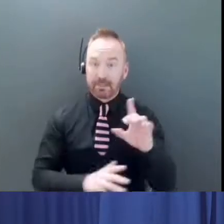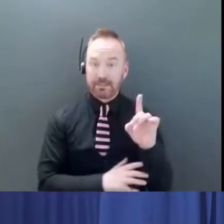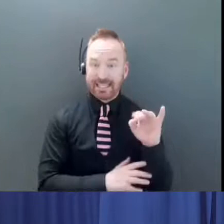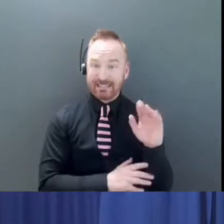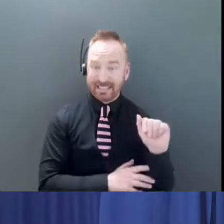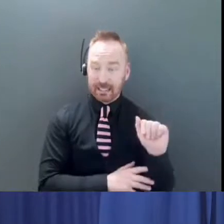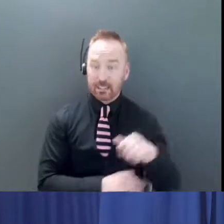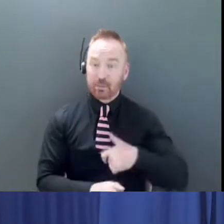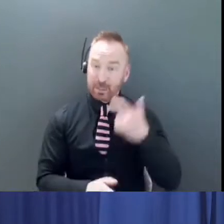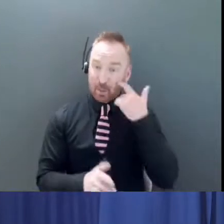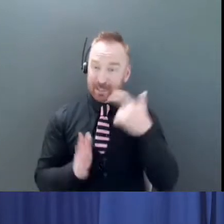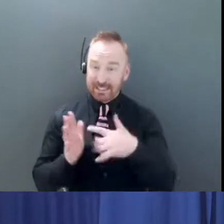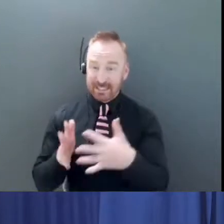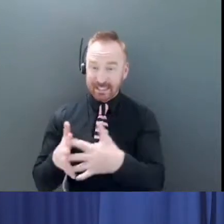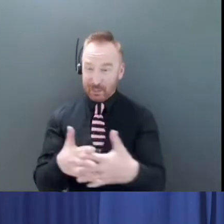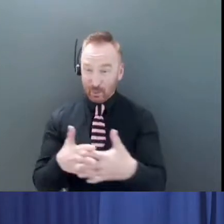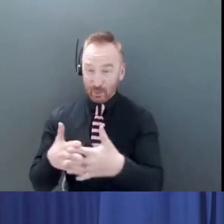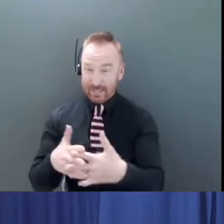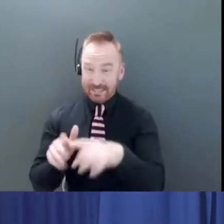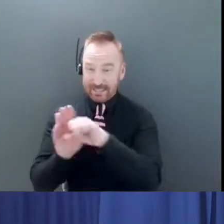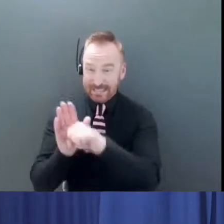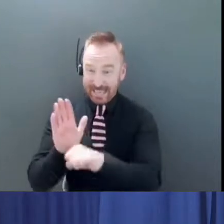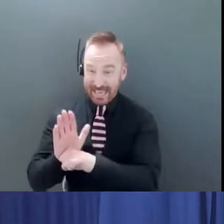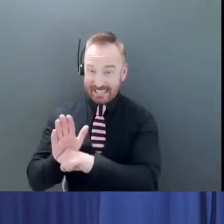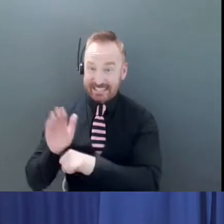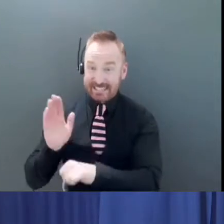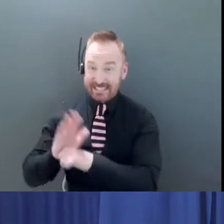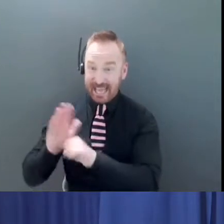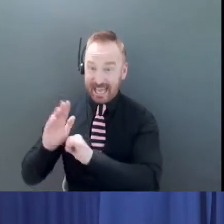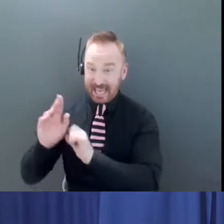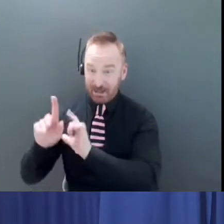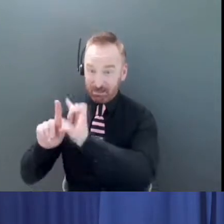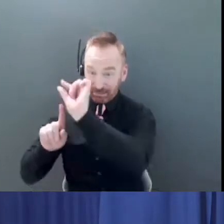rises in delta variant COVID cases in many of the provinces. How large an impact the variant